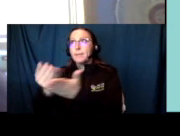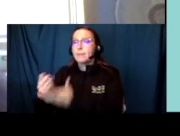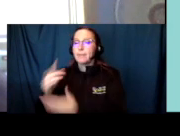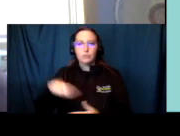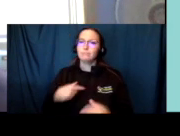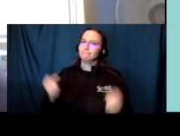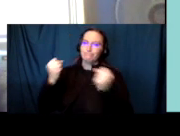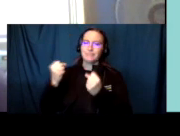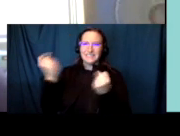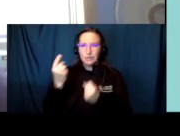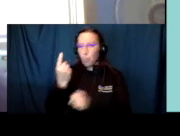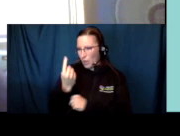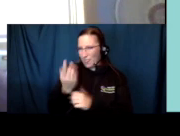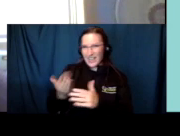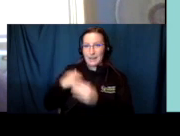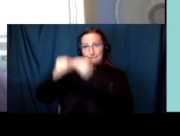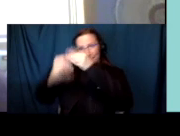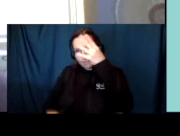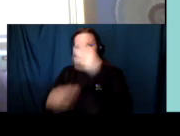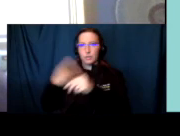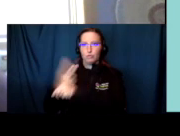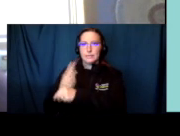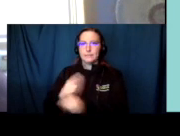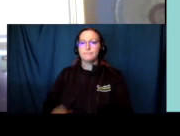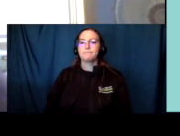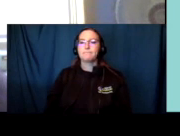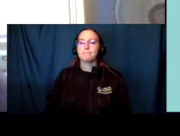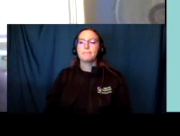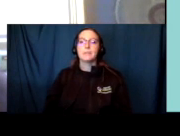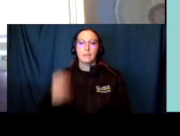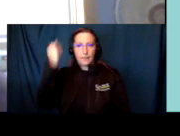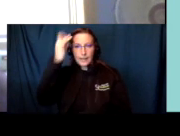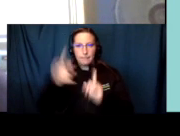I like to think back on when I first started doing auditory therapy